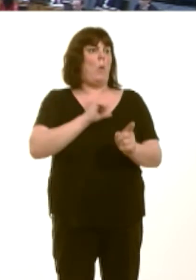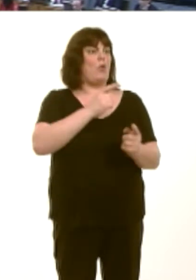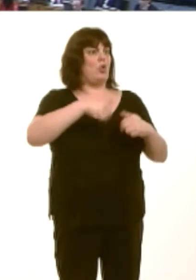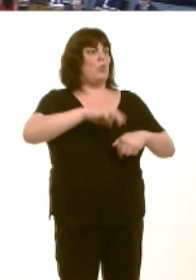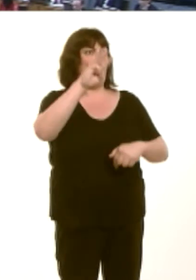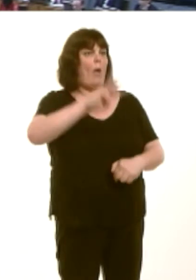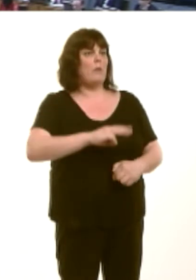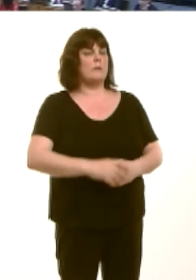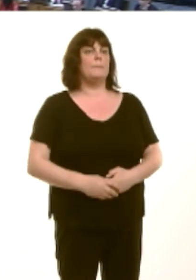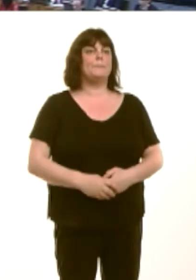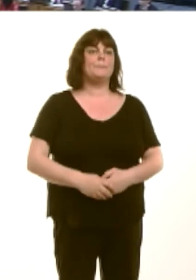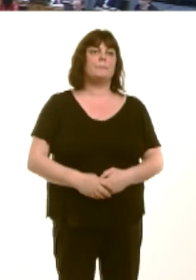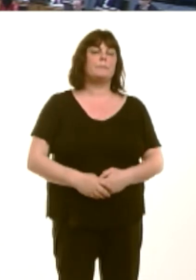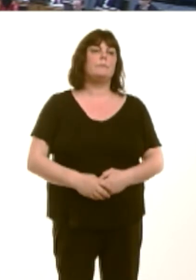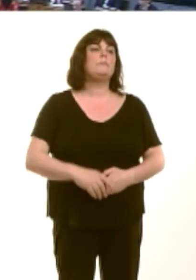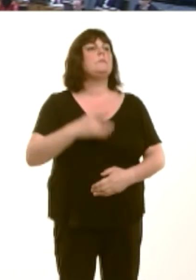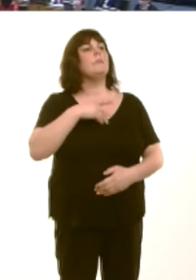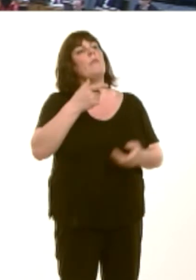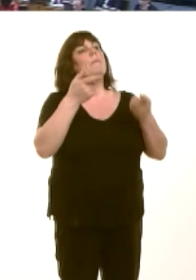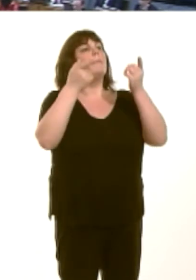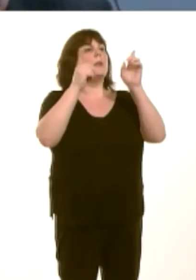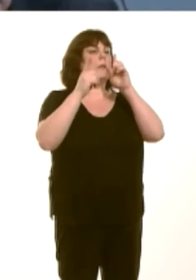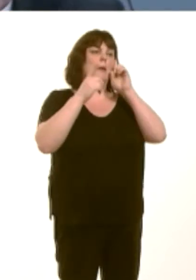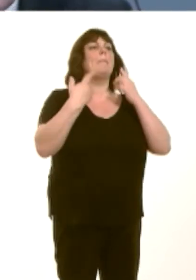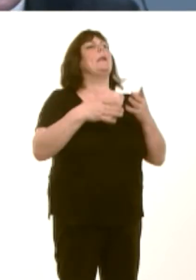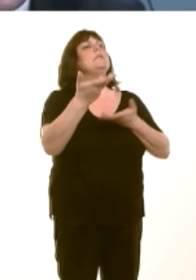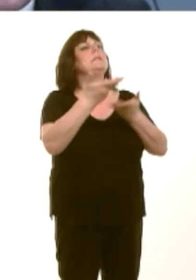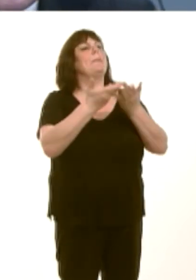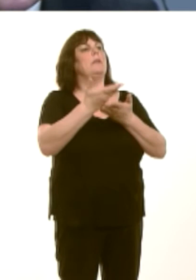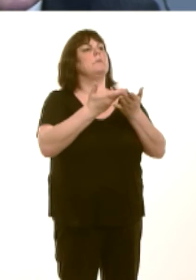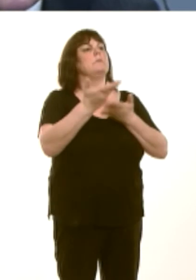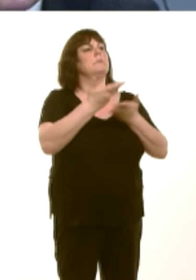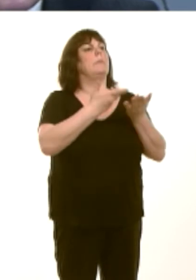Davies: First Minister, we had a debate last week in whichóI might have misunderstood